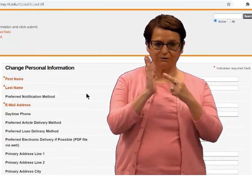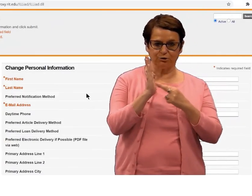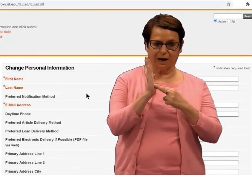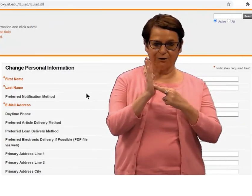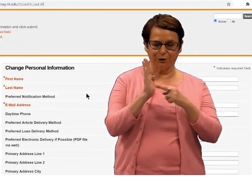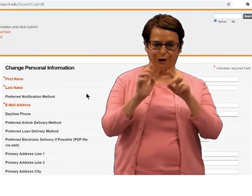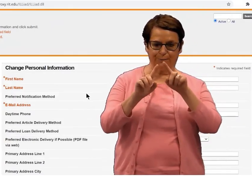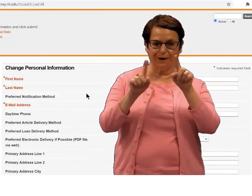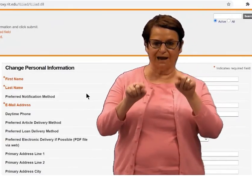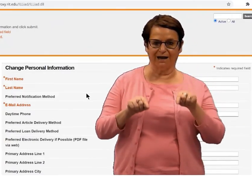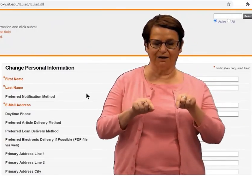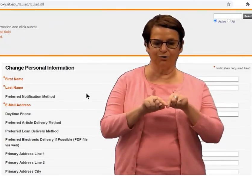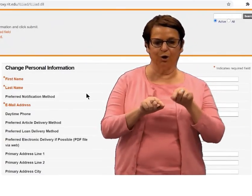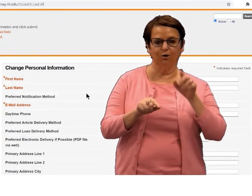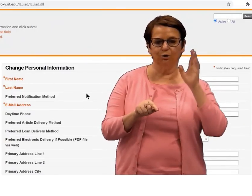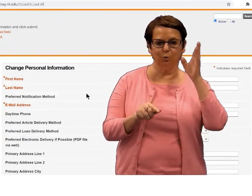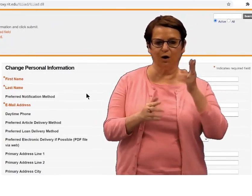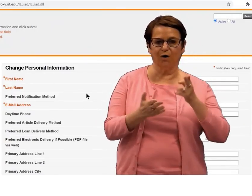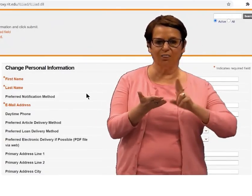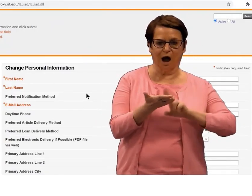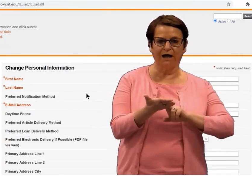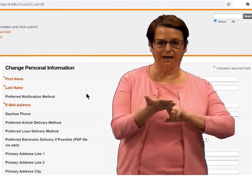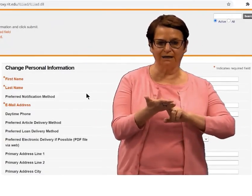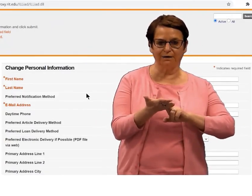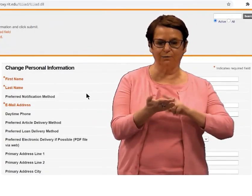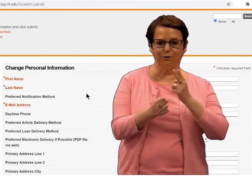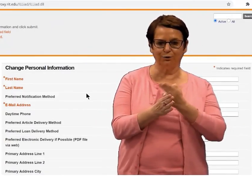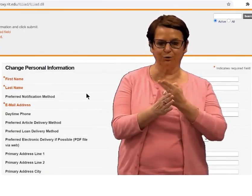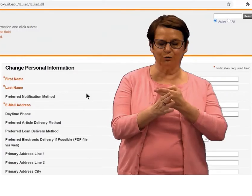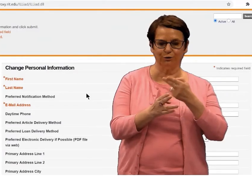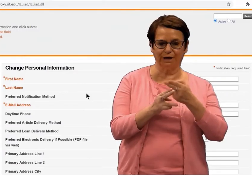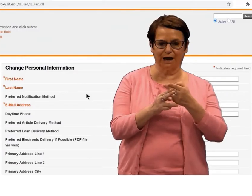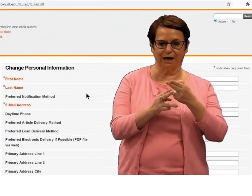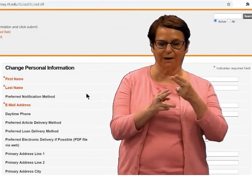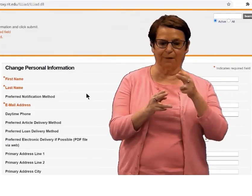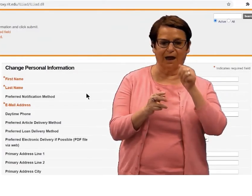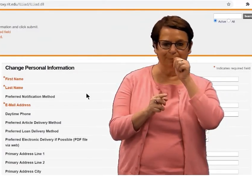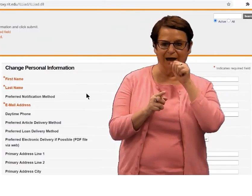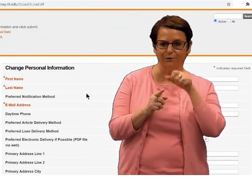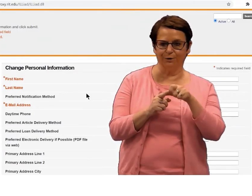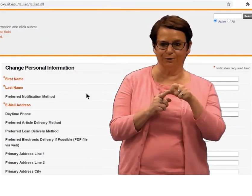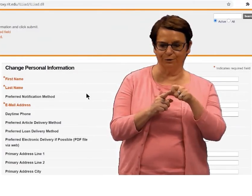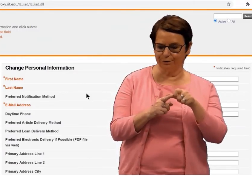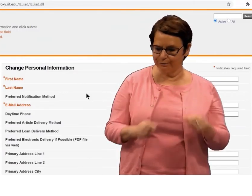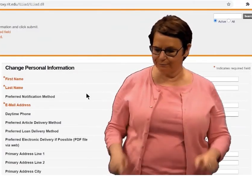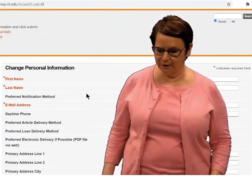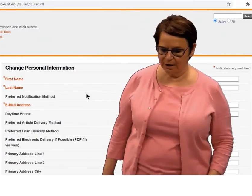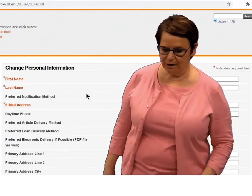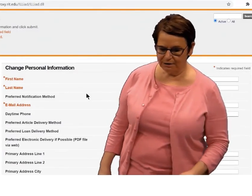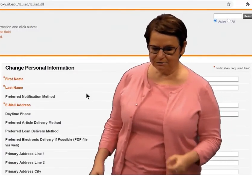Before you get to the registration page, you will log In. You'll use your username and password.